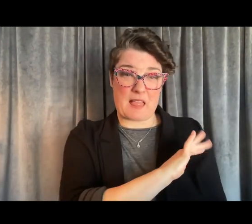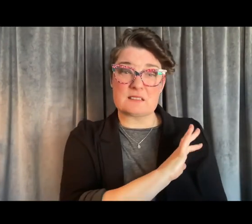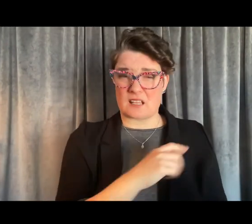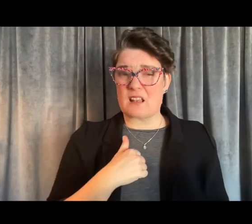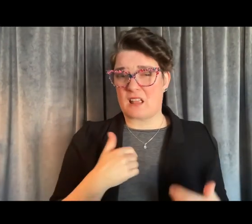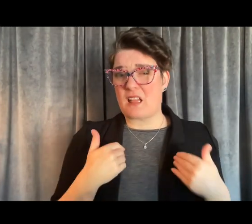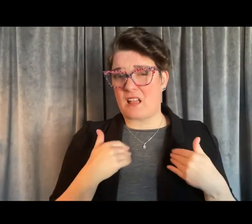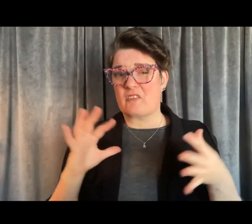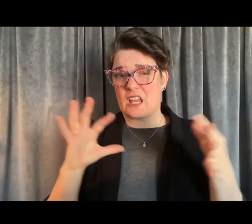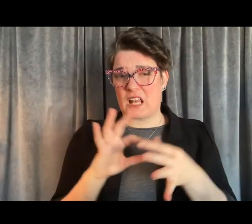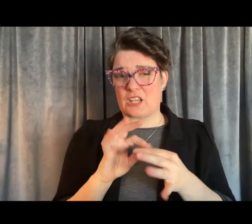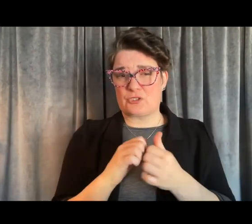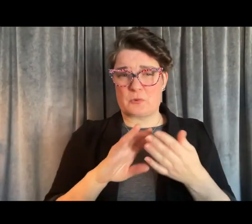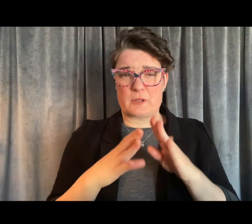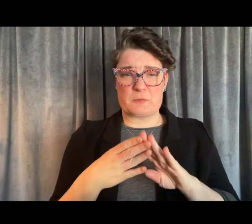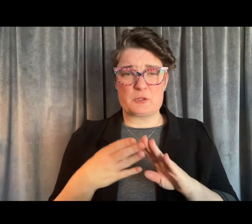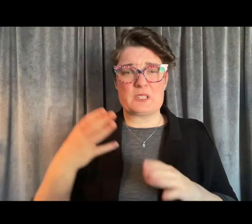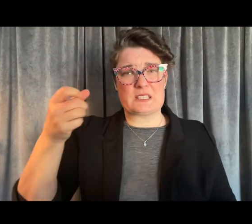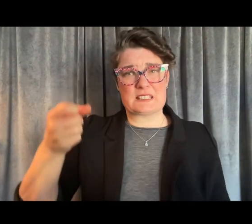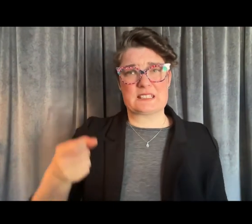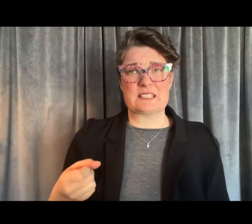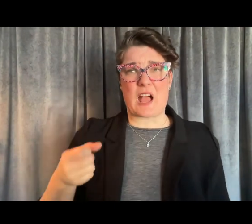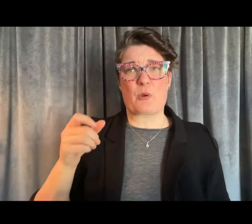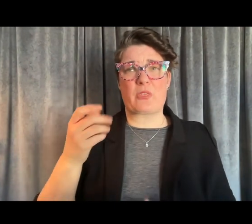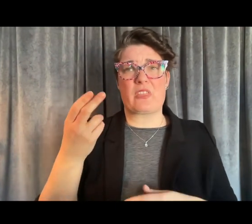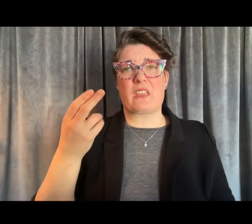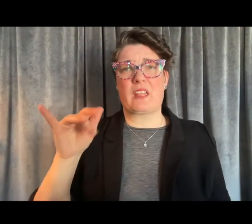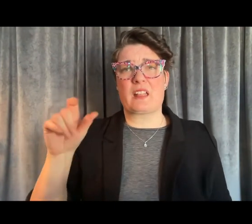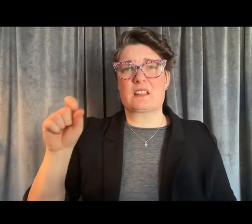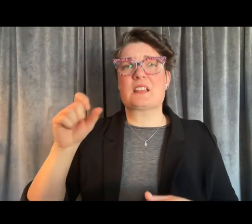I have connections to communities in the South Hebron Hills and the West Bank.